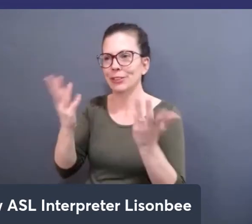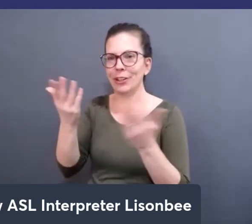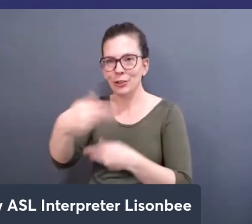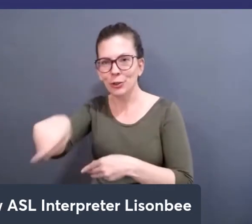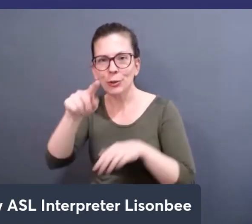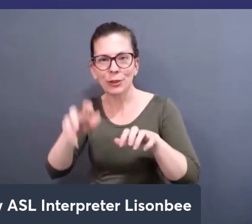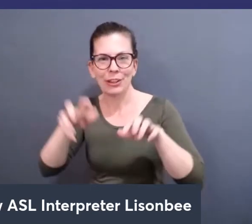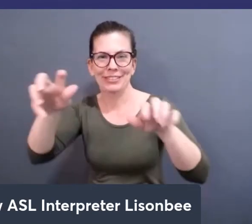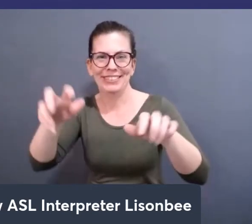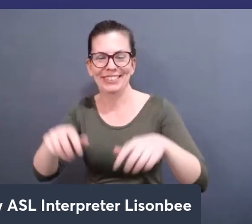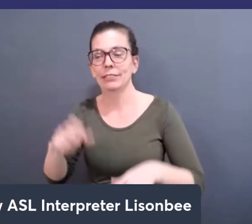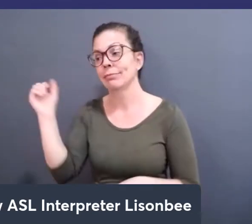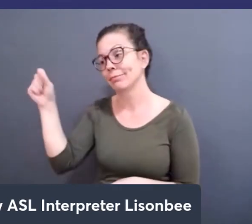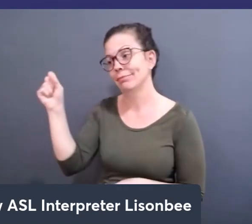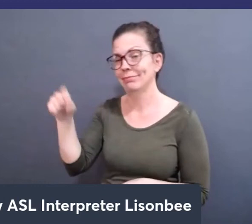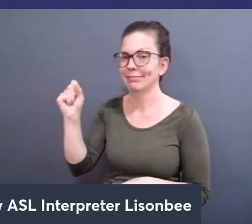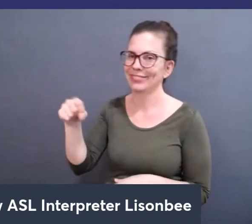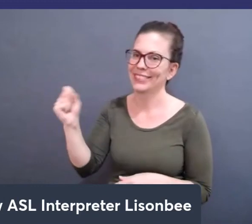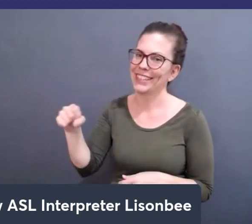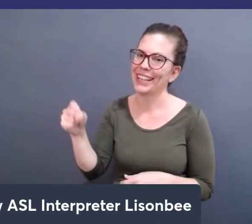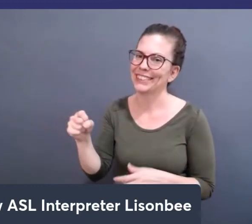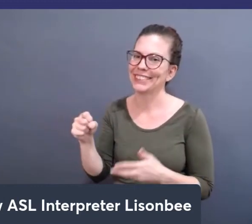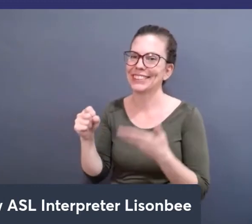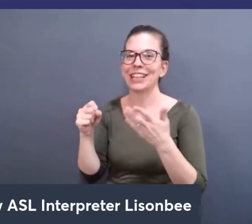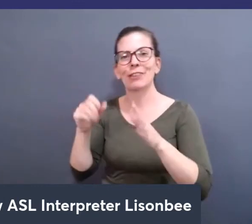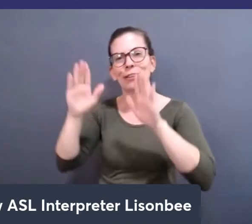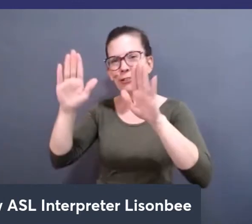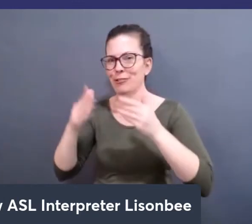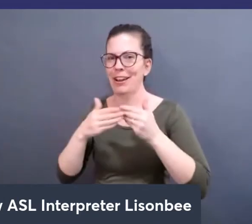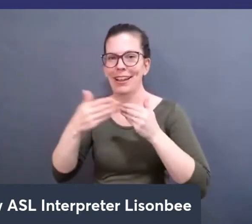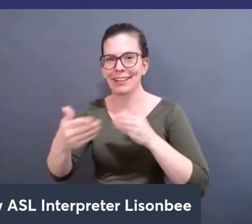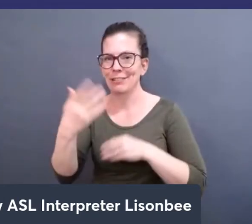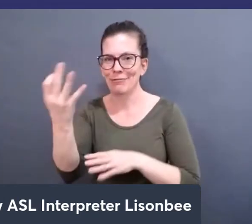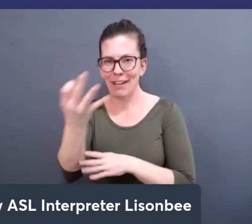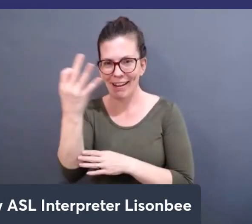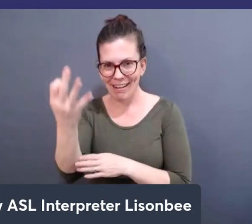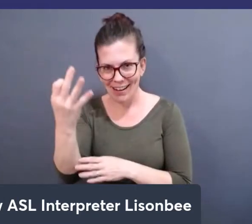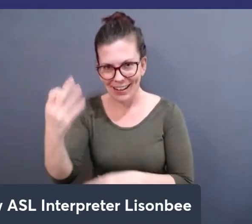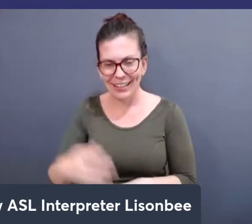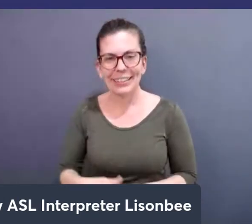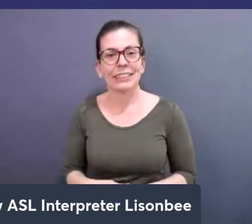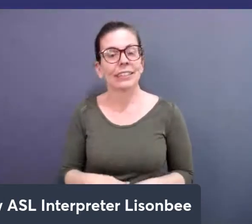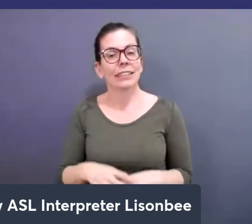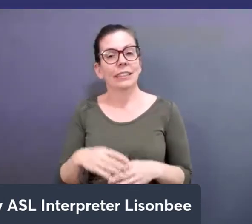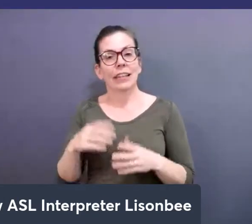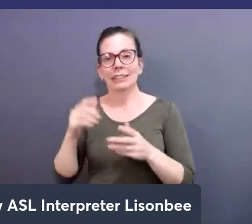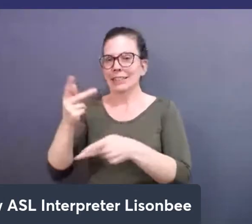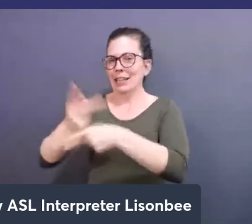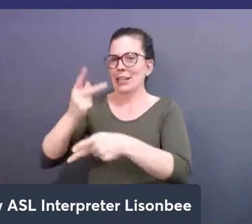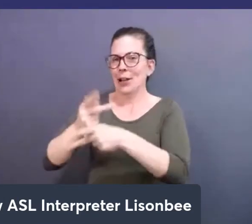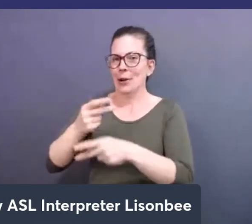Yeah, absolutely. So you have a good rest of your Friday and you take care, all right.